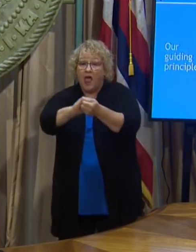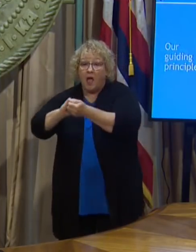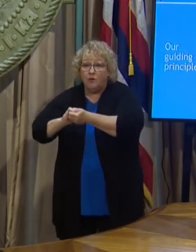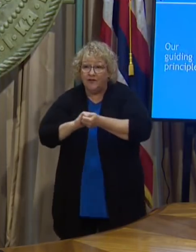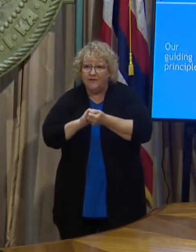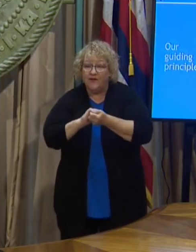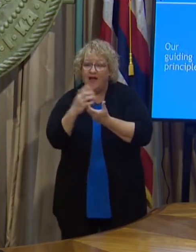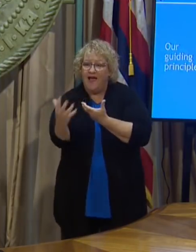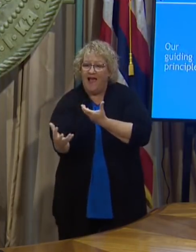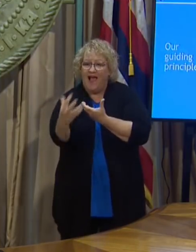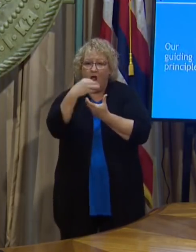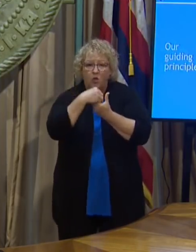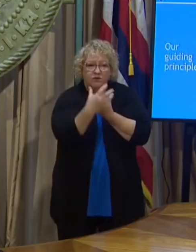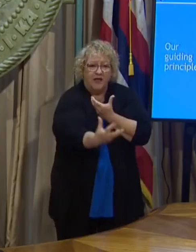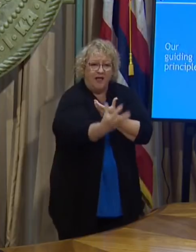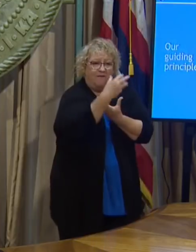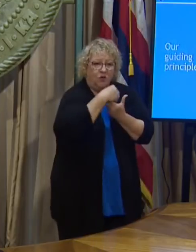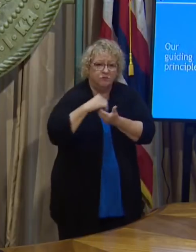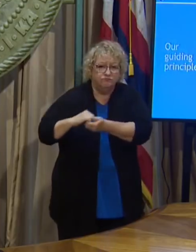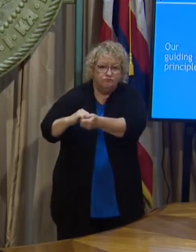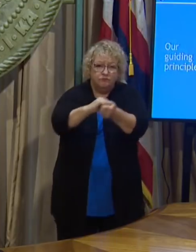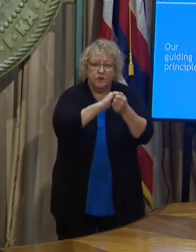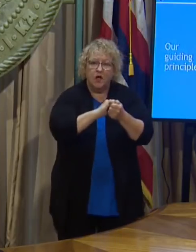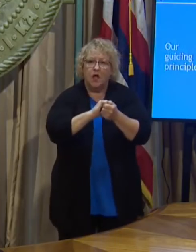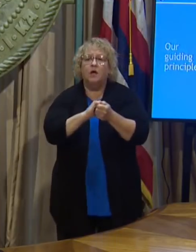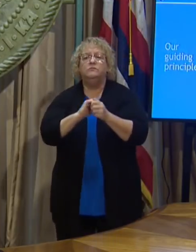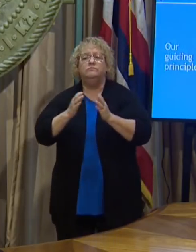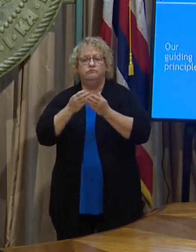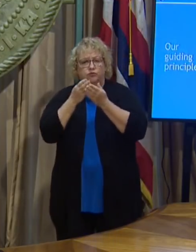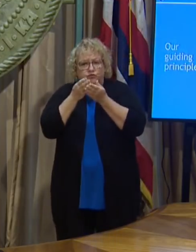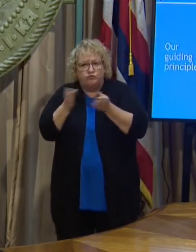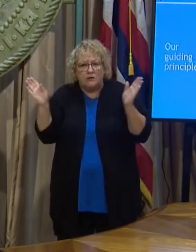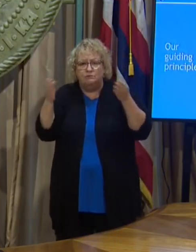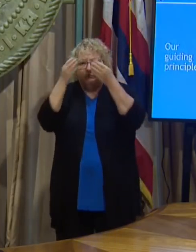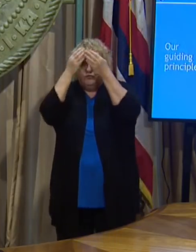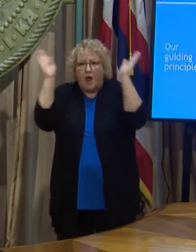PUBLIC HEALTH HAS TO BE ASSURED. THAT WE WILL WORK IN A COLLABORATIVE, INCLUSIVE, AND